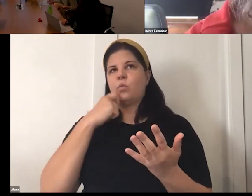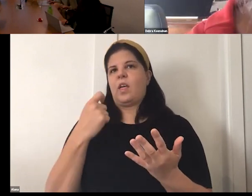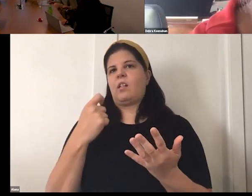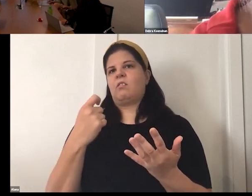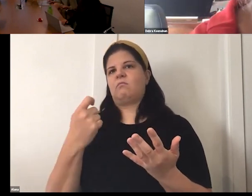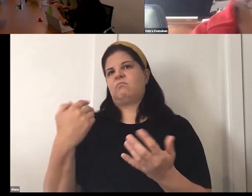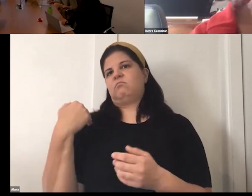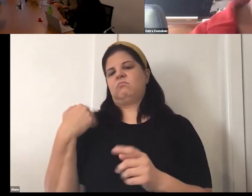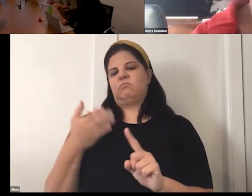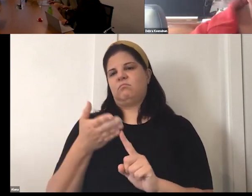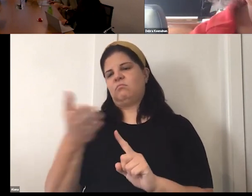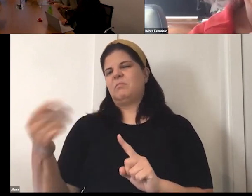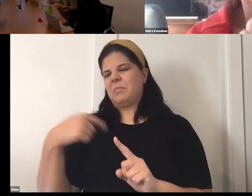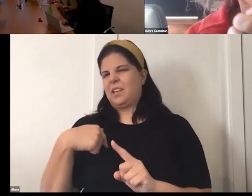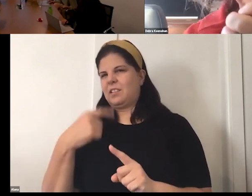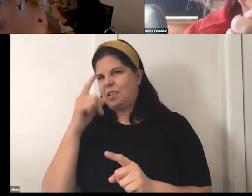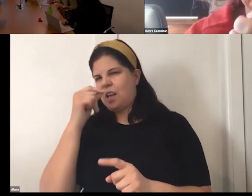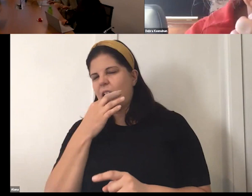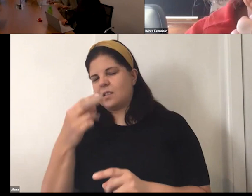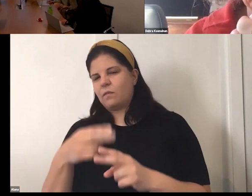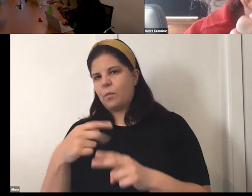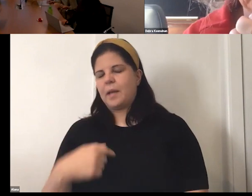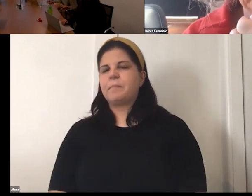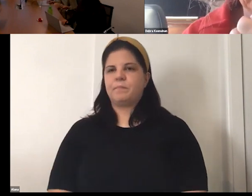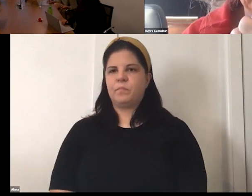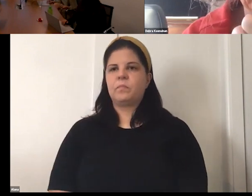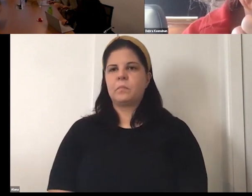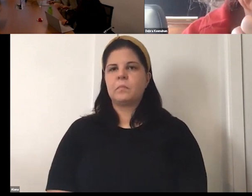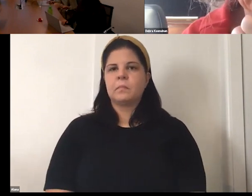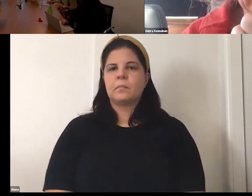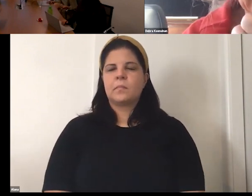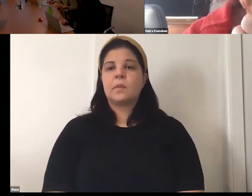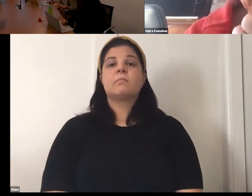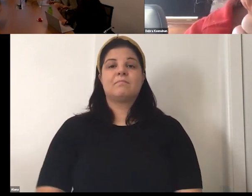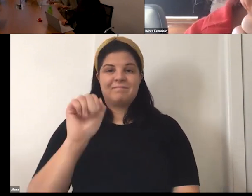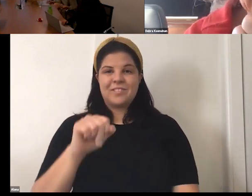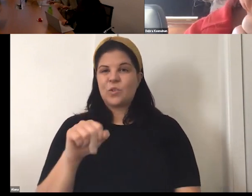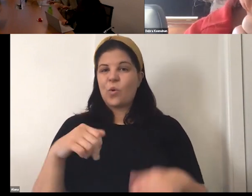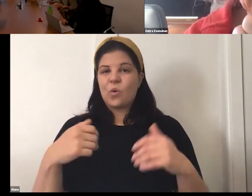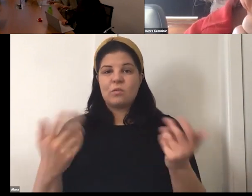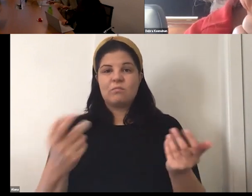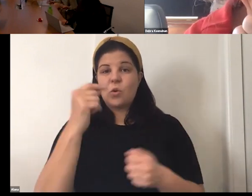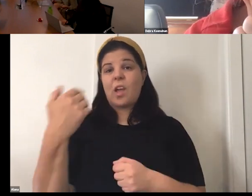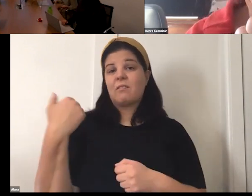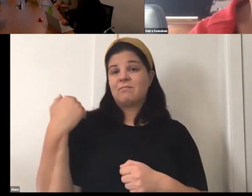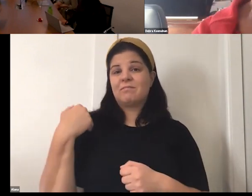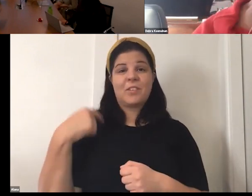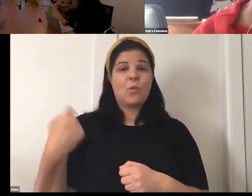Again, we encourage people to just get in contact with us. We don't bite. We just want to hear from you.